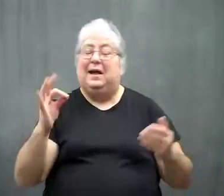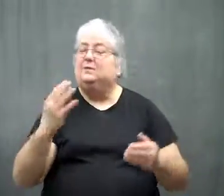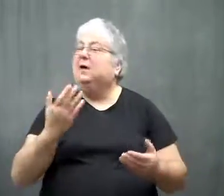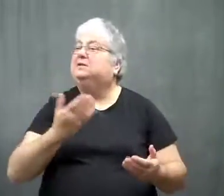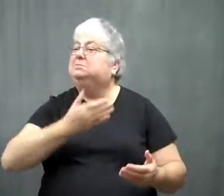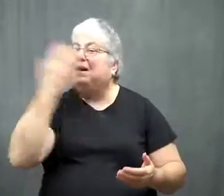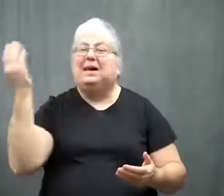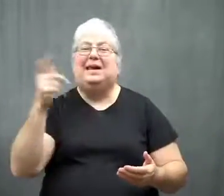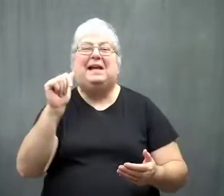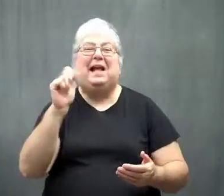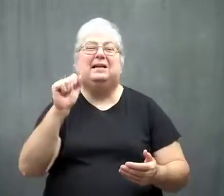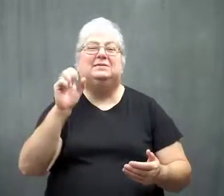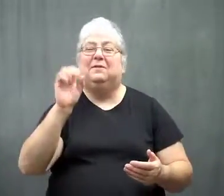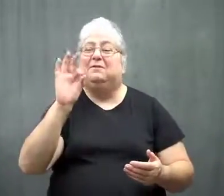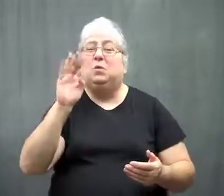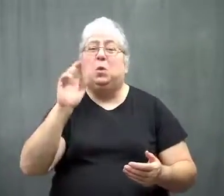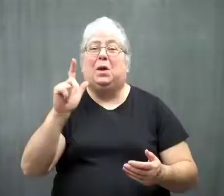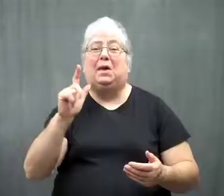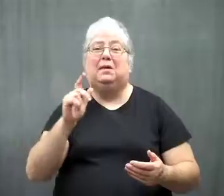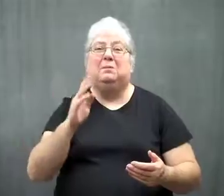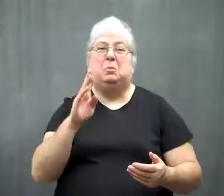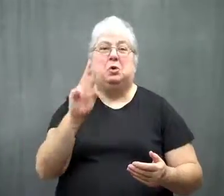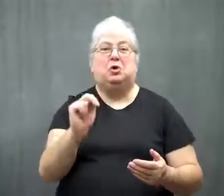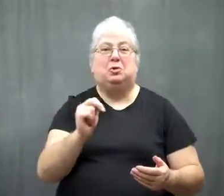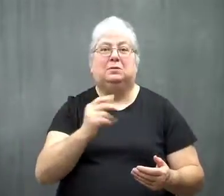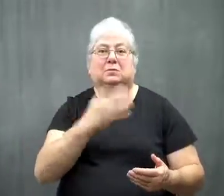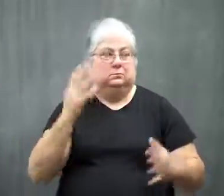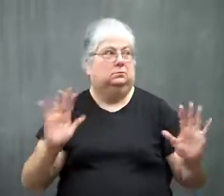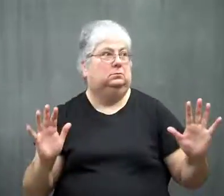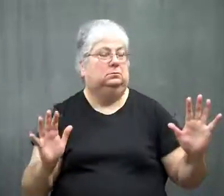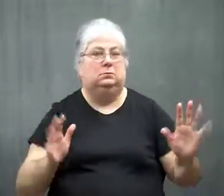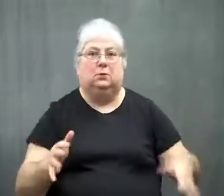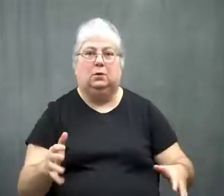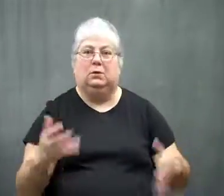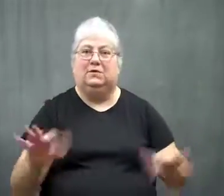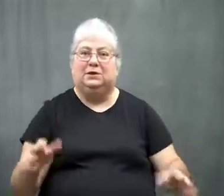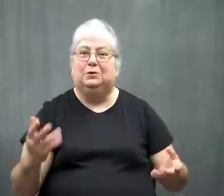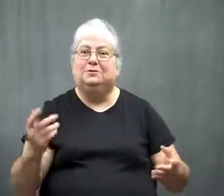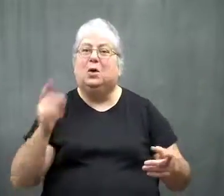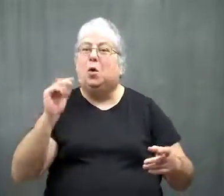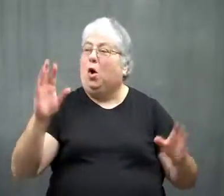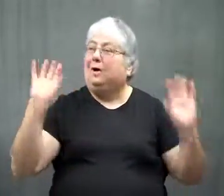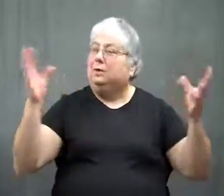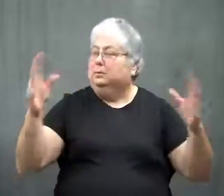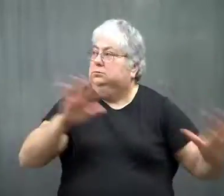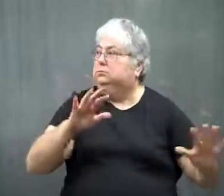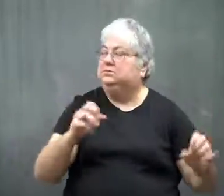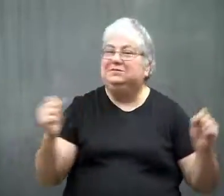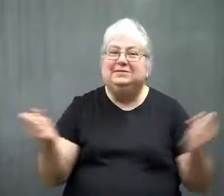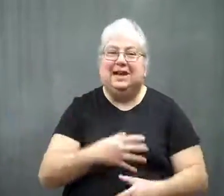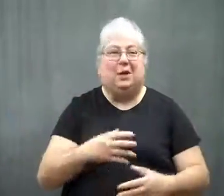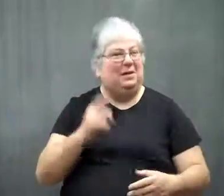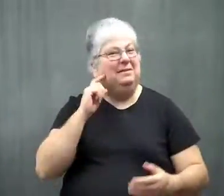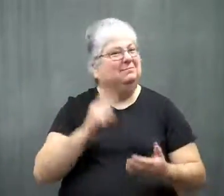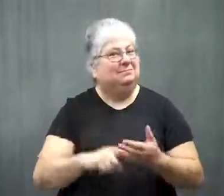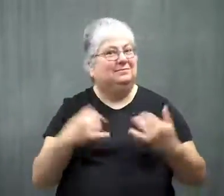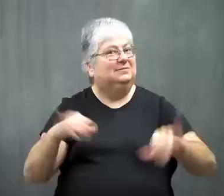The smell of burning gas or fuel gives rise to feelings of fear.